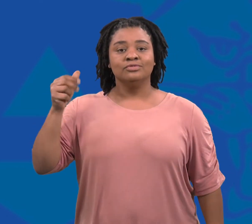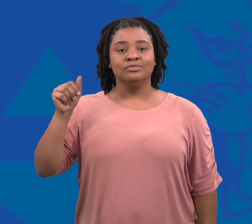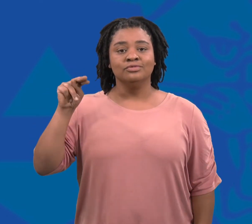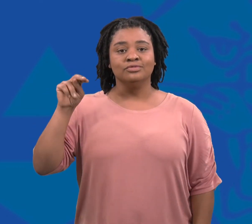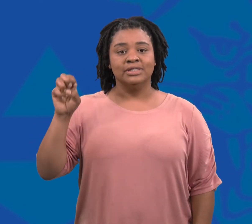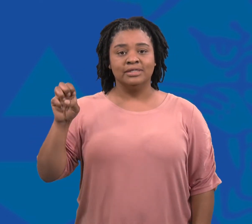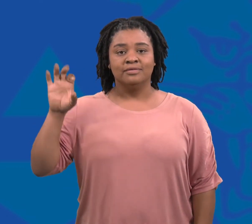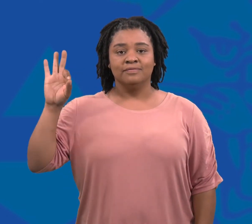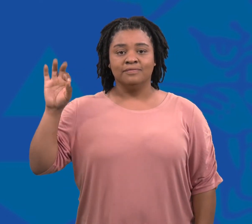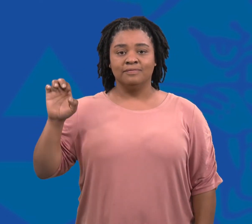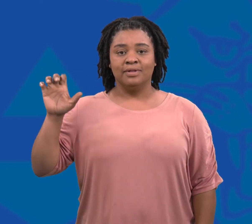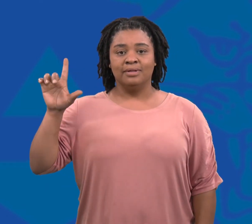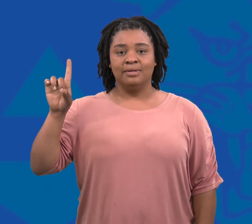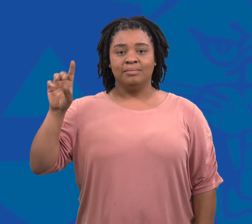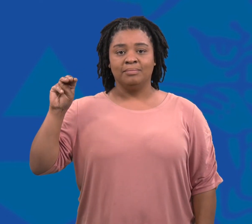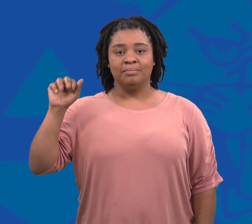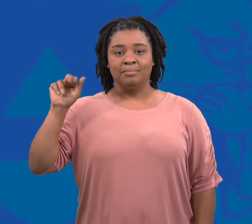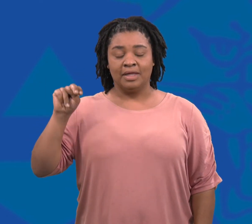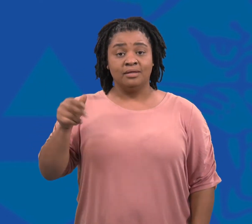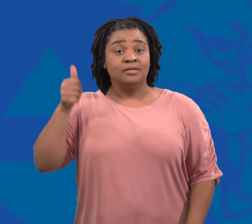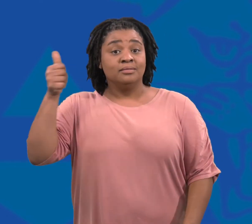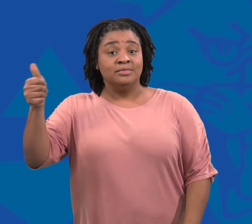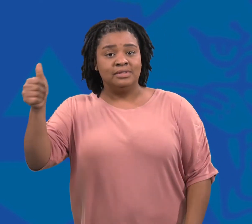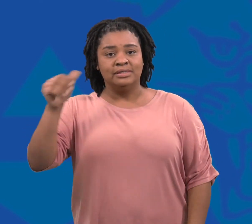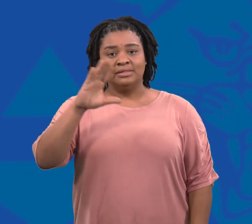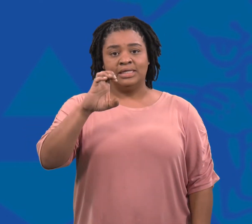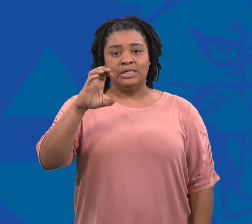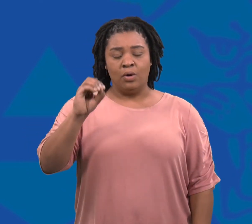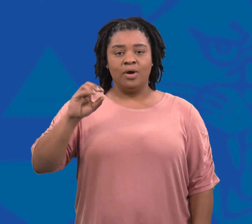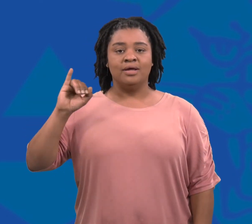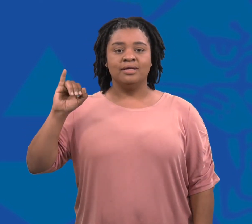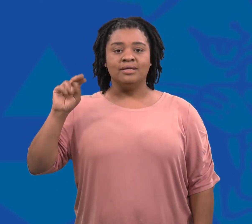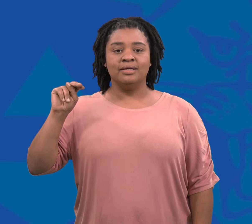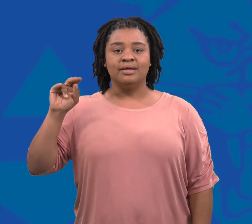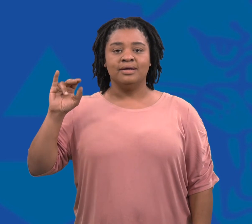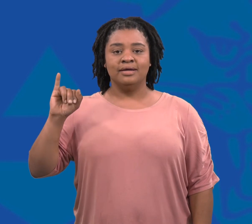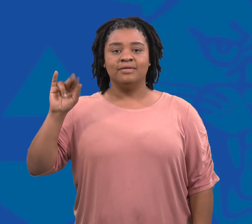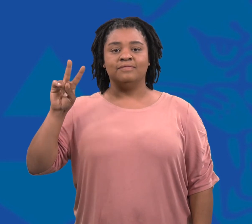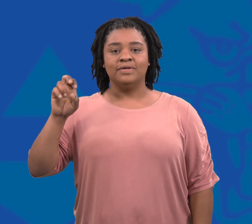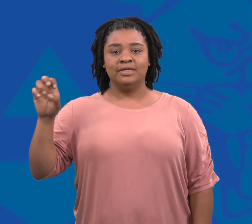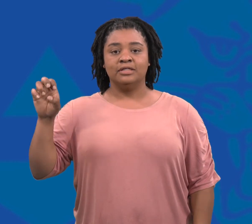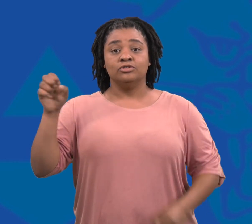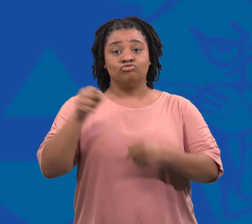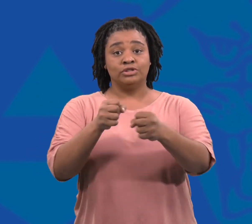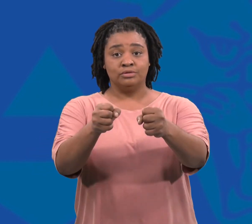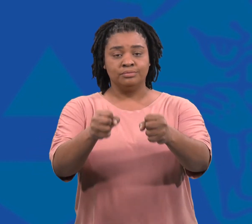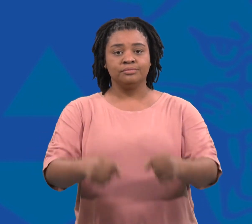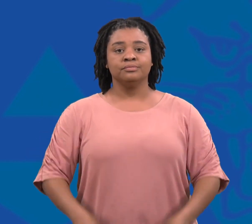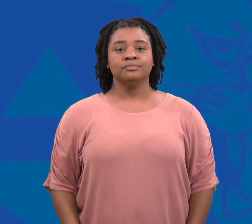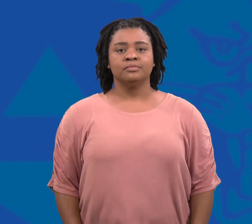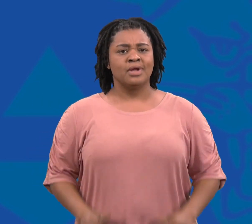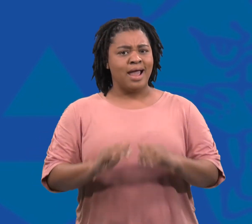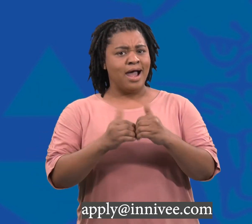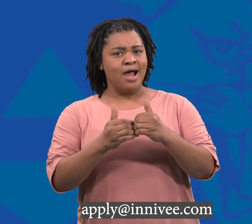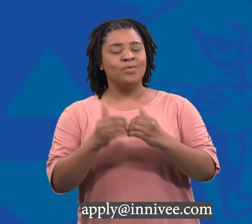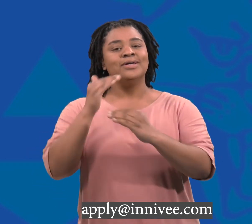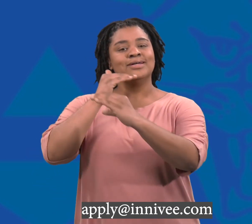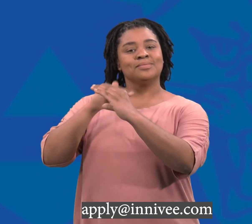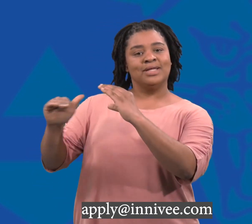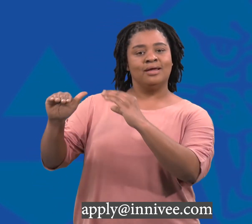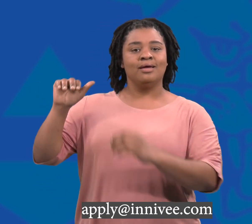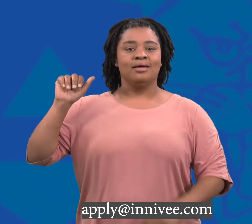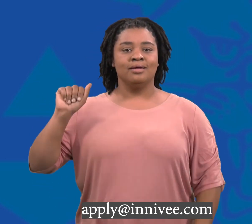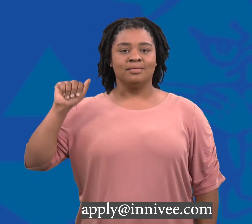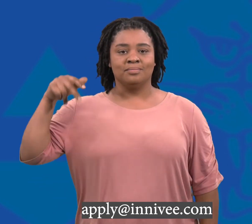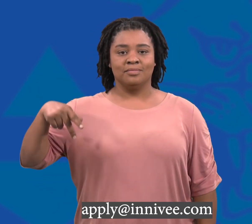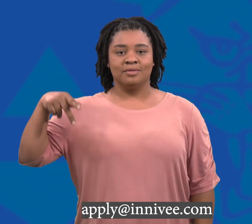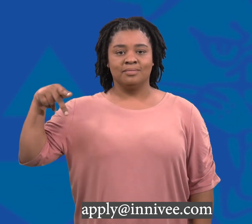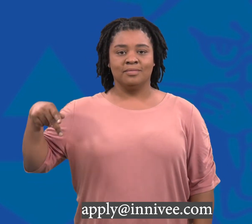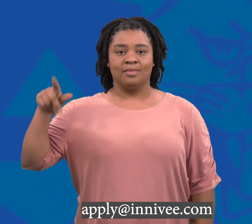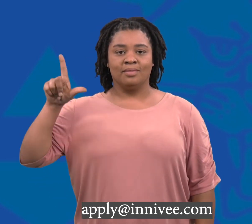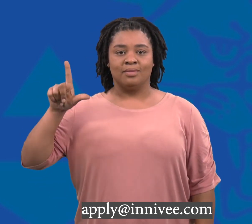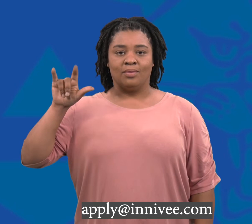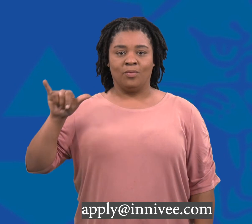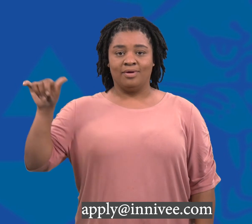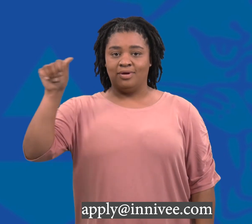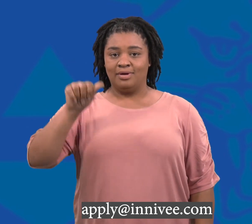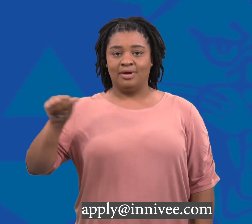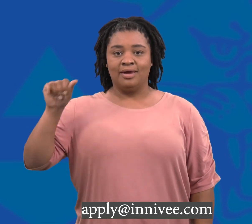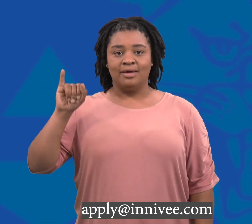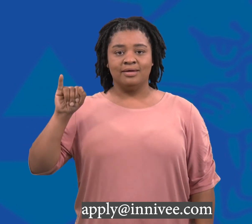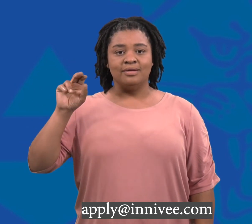please contact Shane Feldman, CEO of Innivee Strategies at apply@innivee.com.